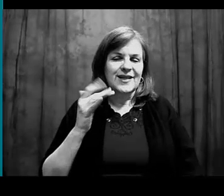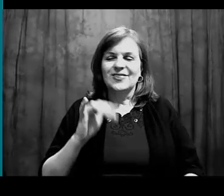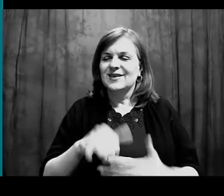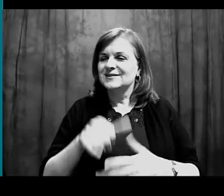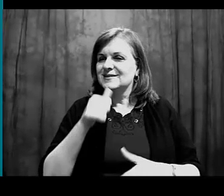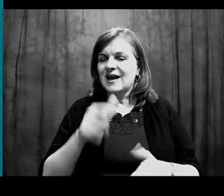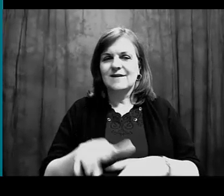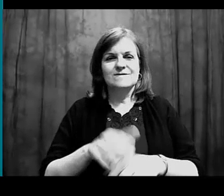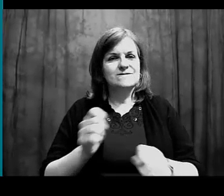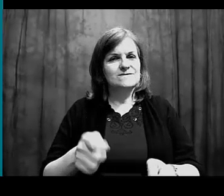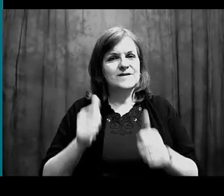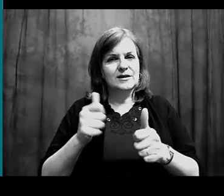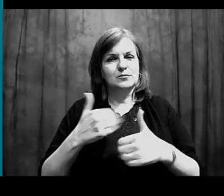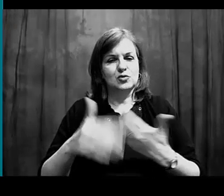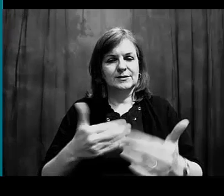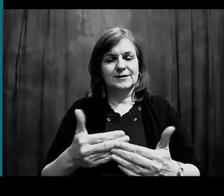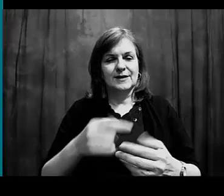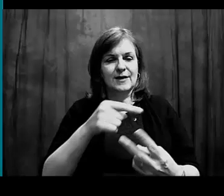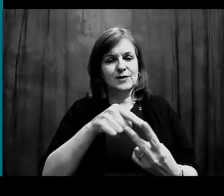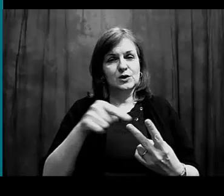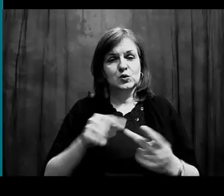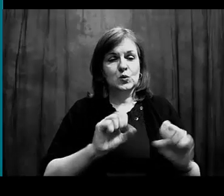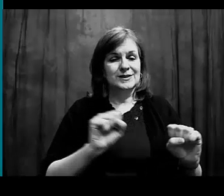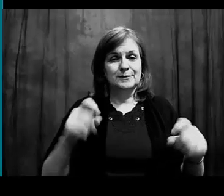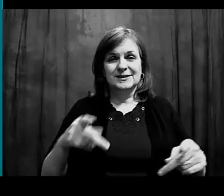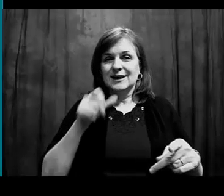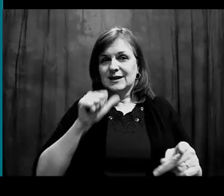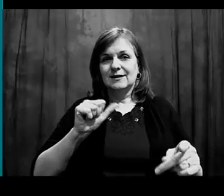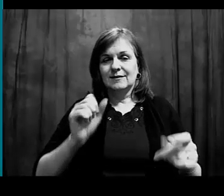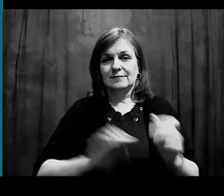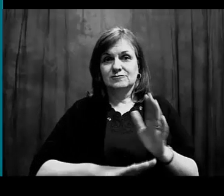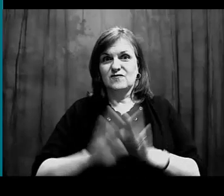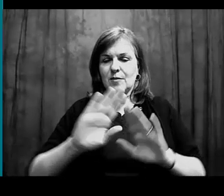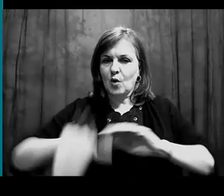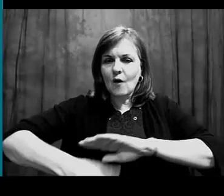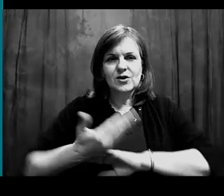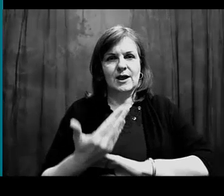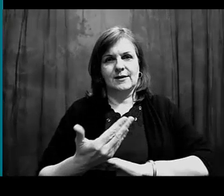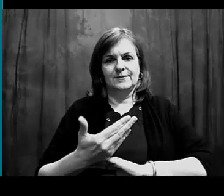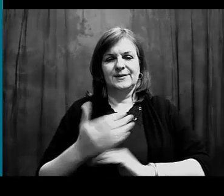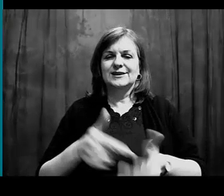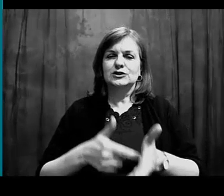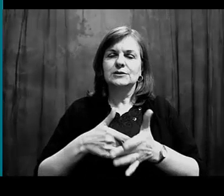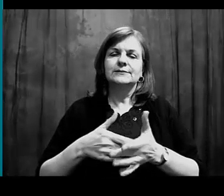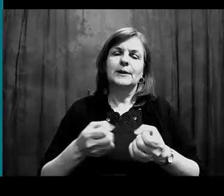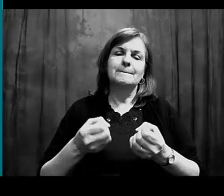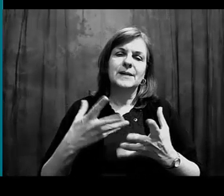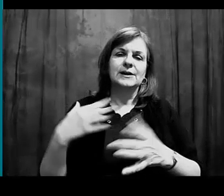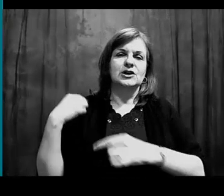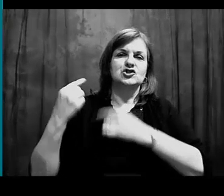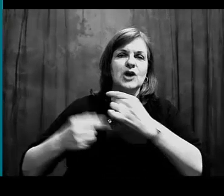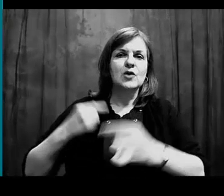this is not a fast process these two species did not develop overnight this took many many generations